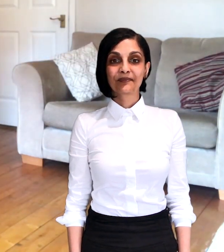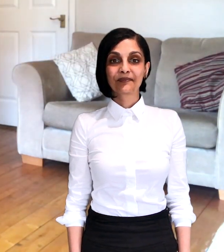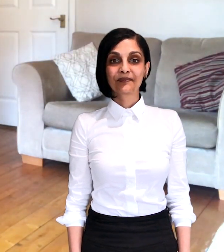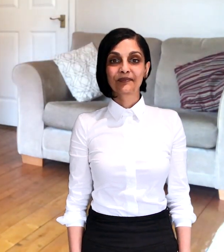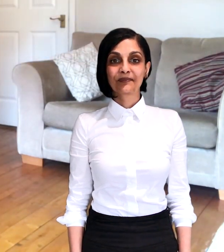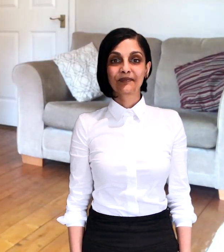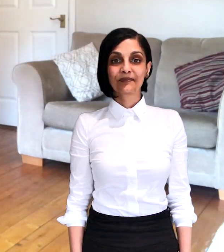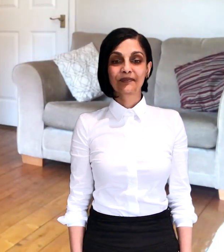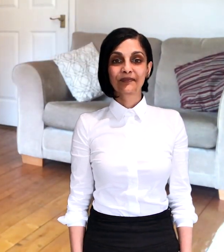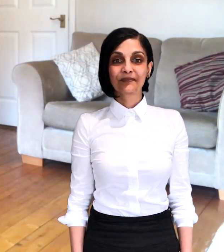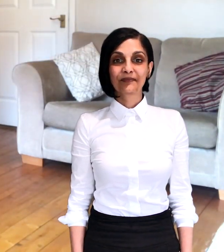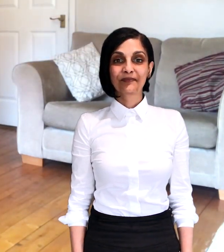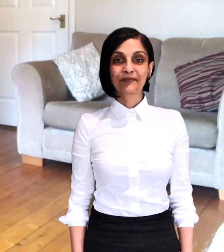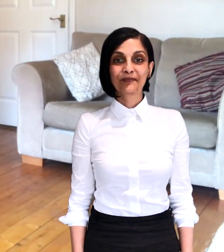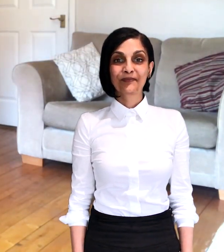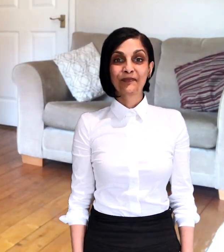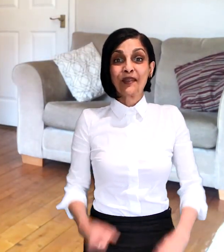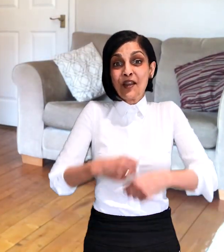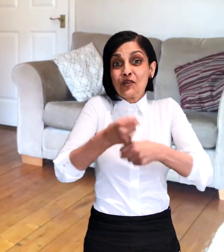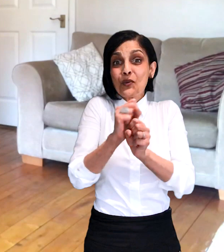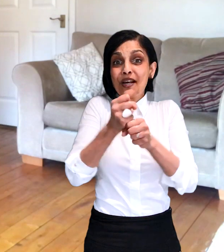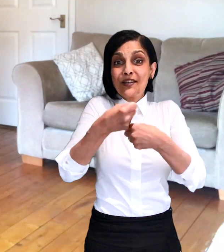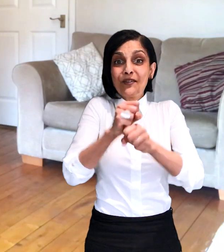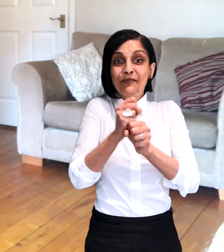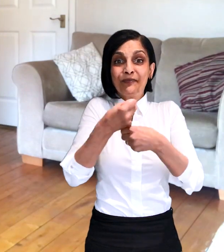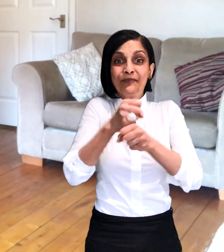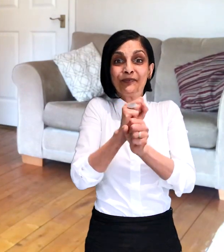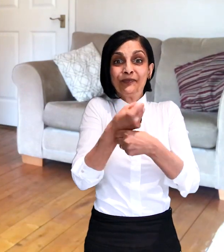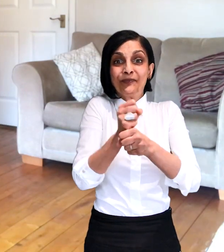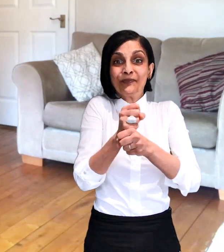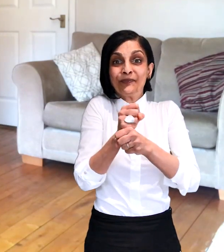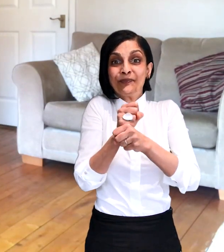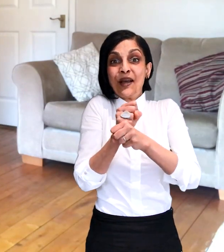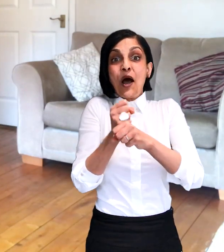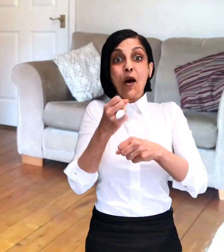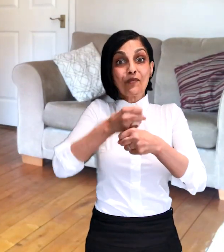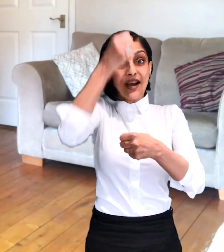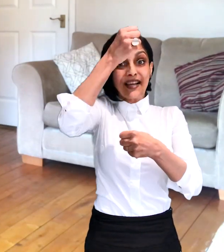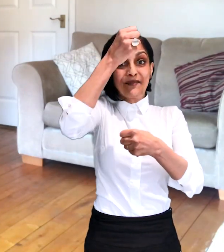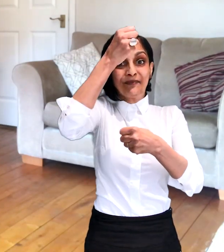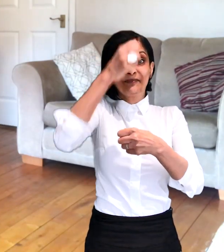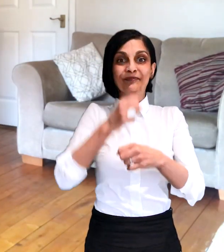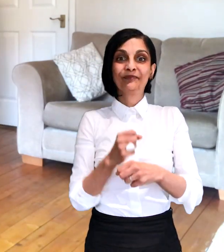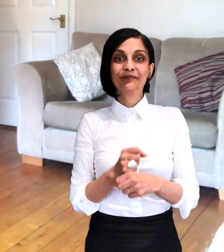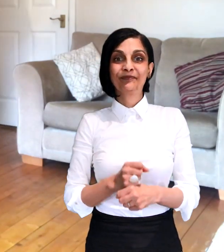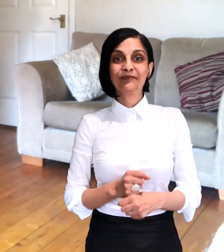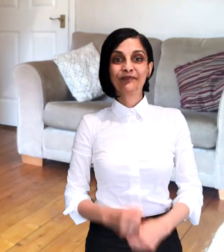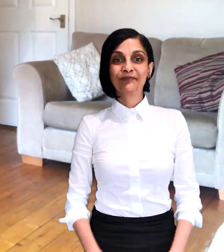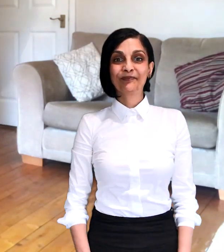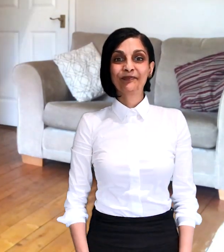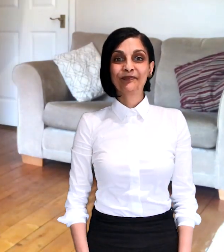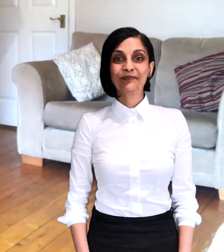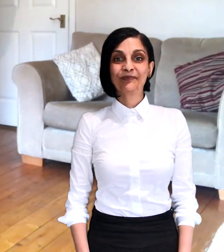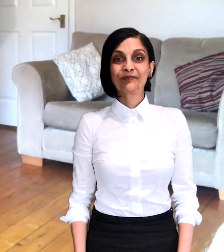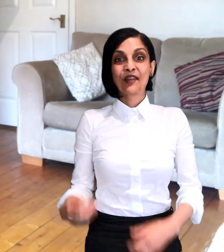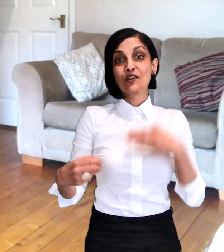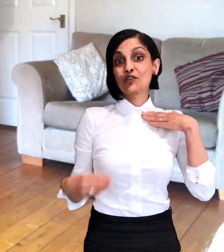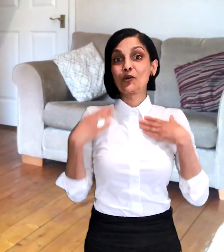Then we are going to see if we can twirl our umbrella on our shoulder.